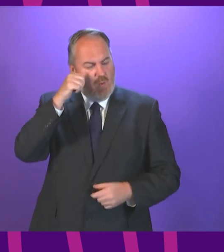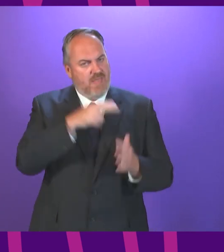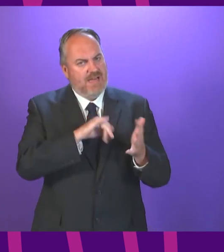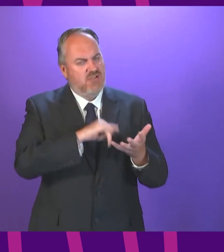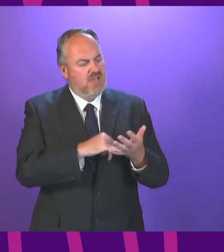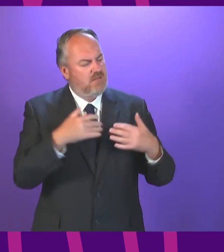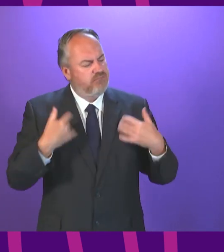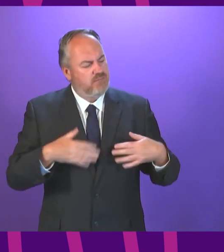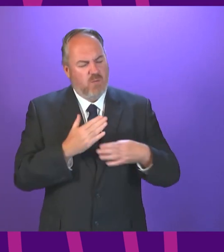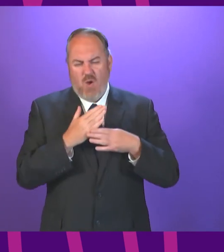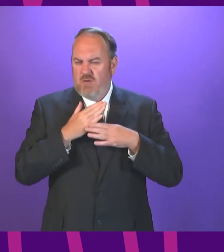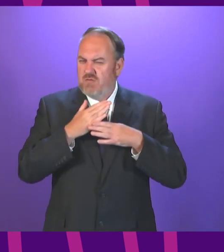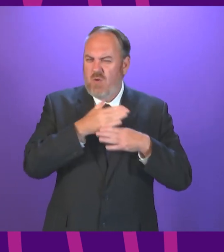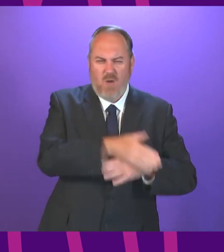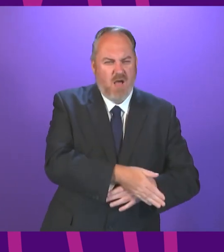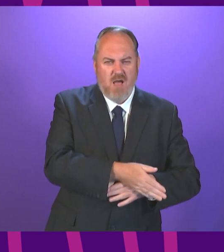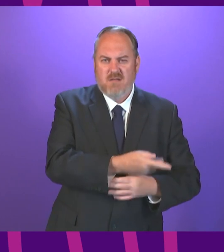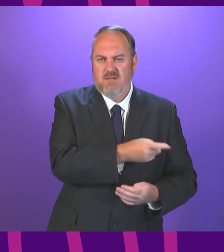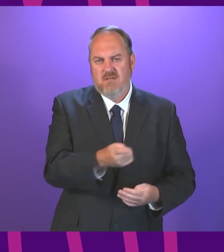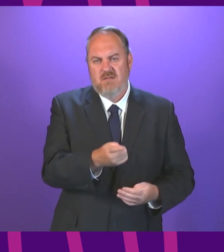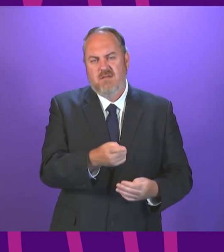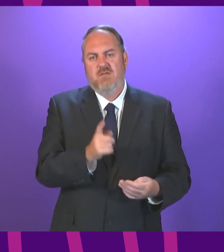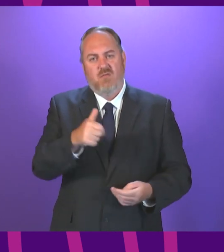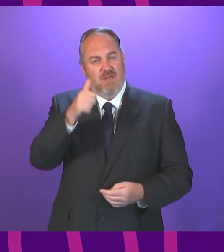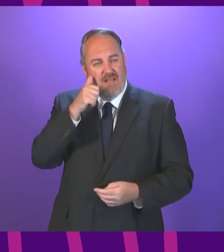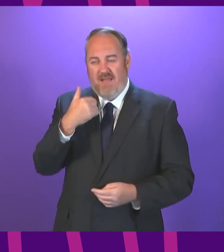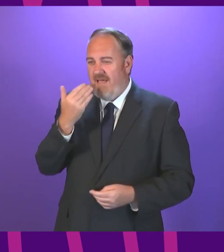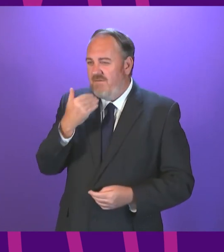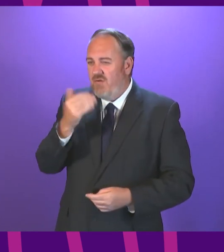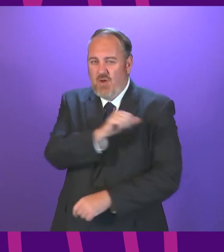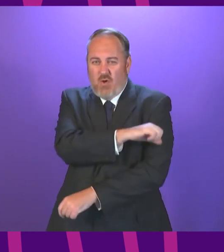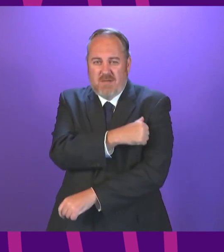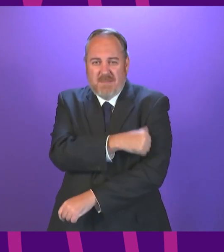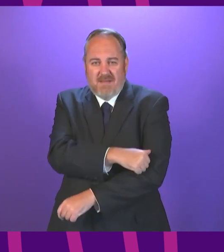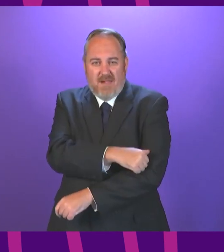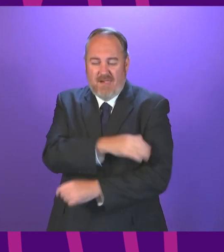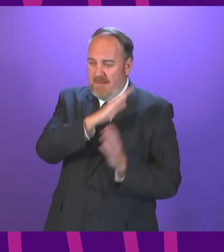it also holds back NHS recovery. Every hospital bed occupied by a Covid patient